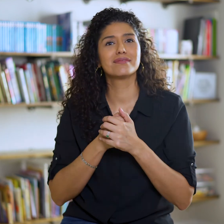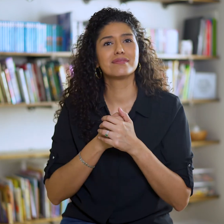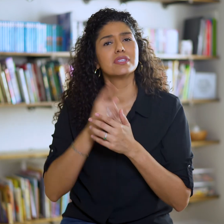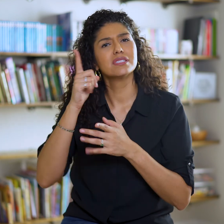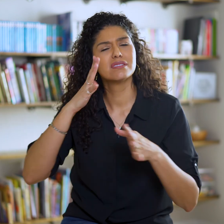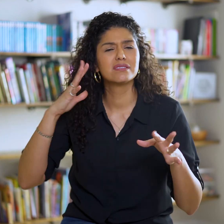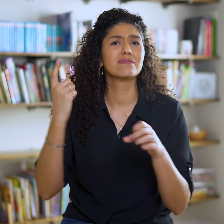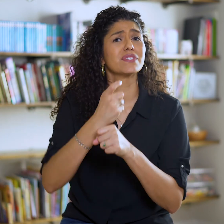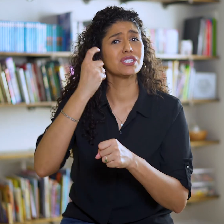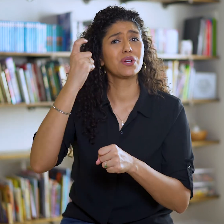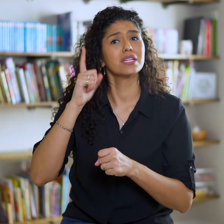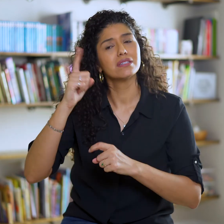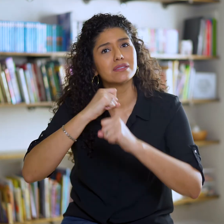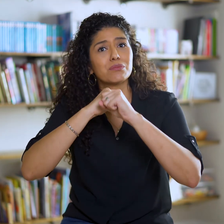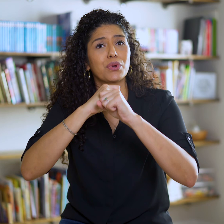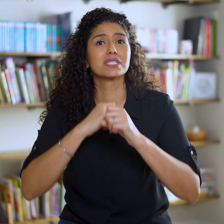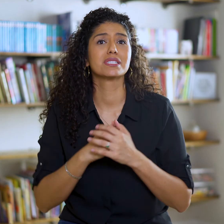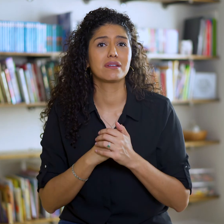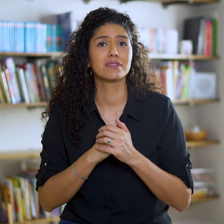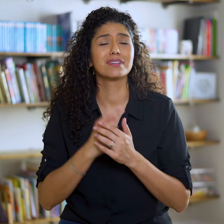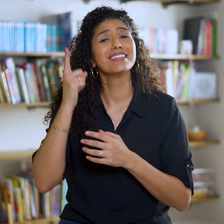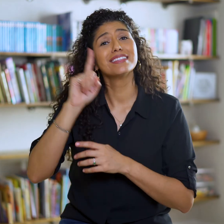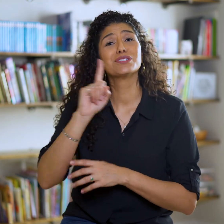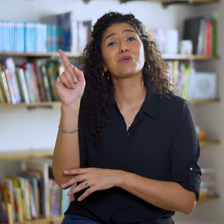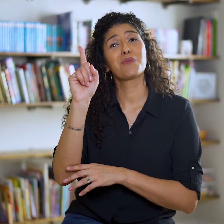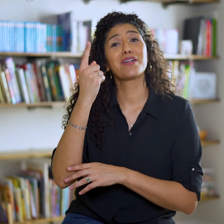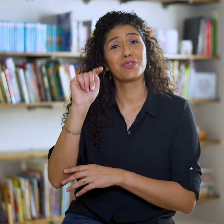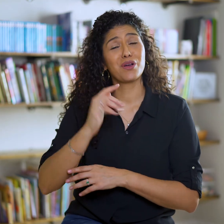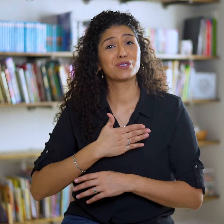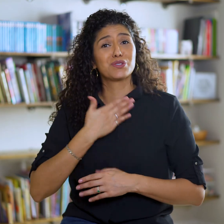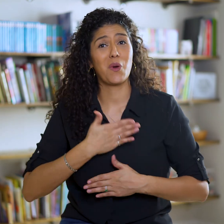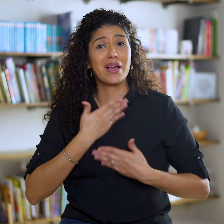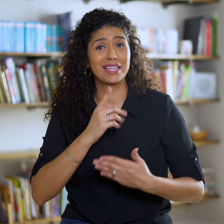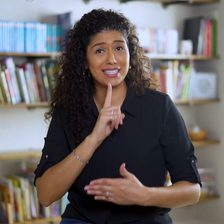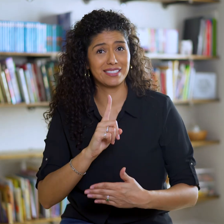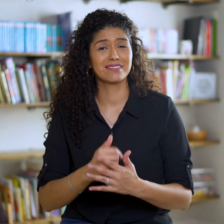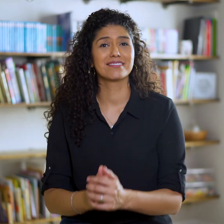He’s victorious, He’s protective, and He is where the joy is!